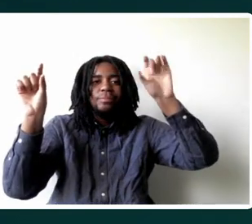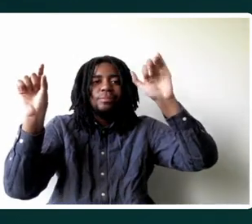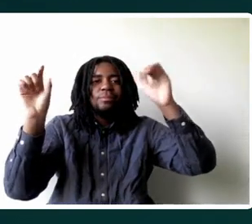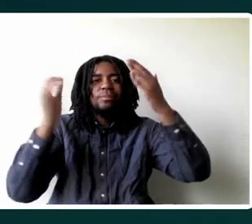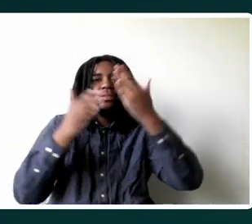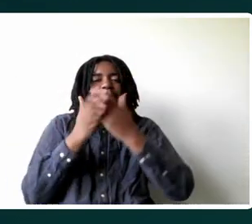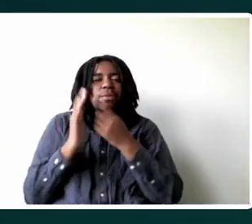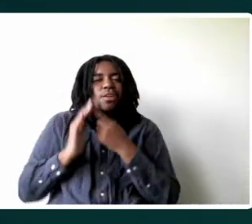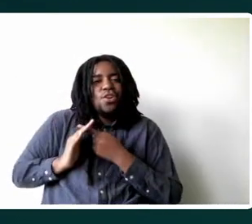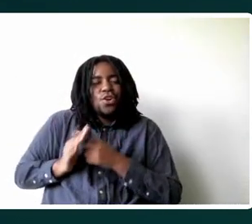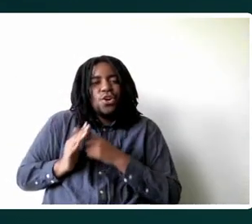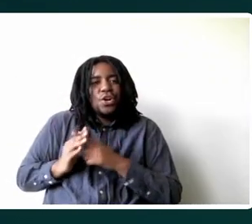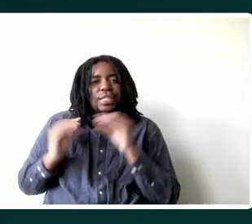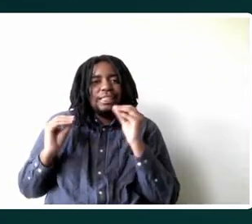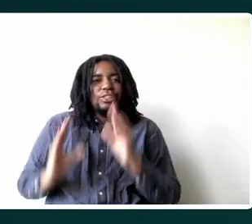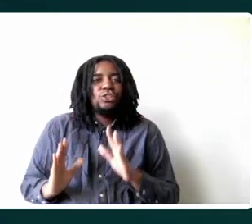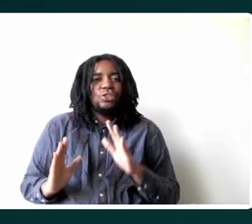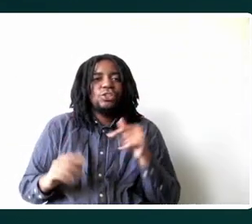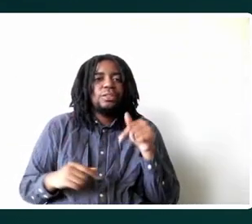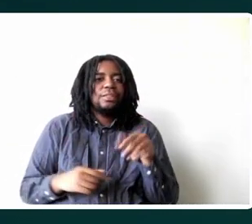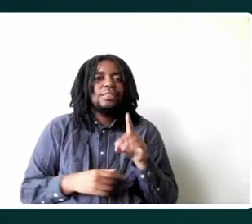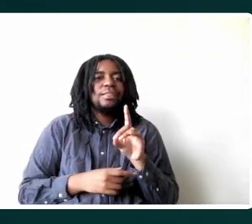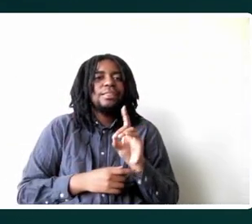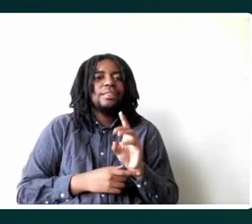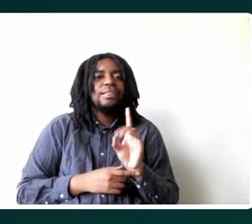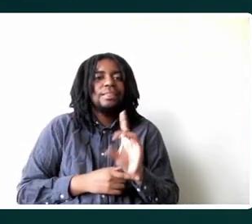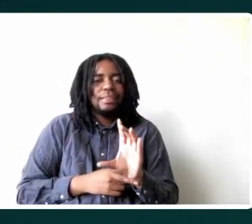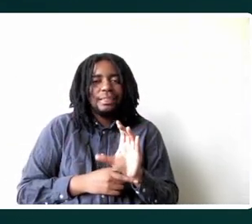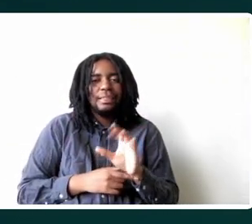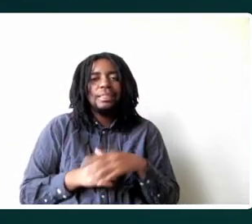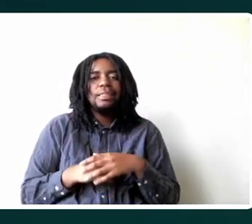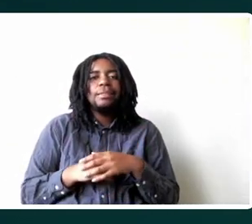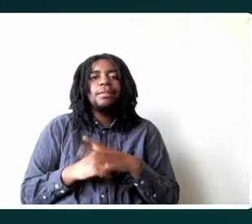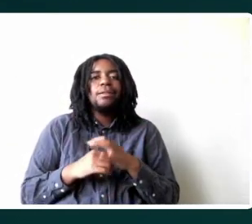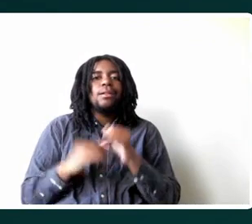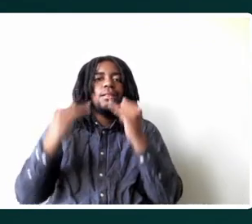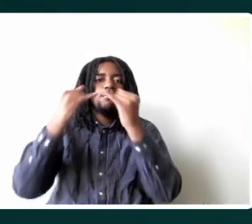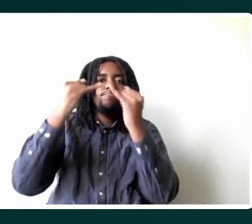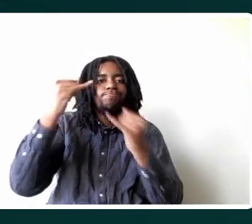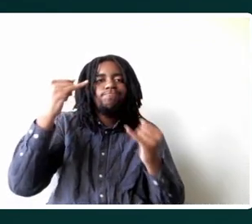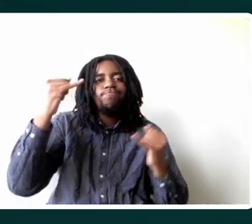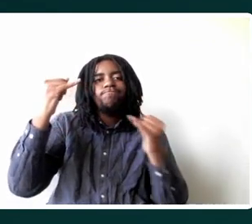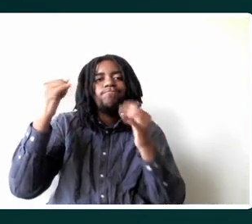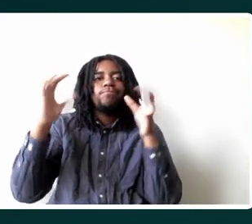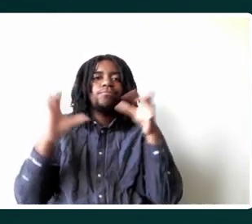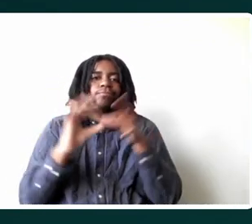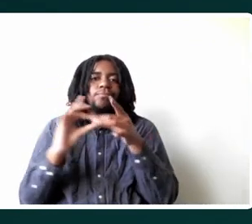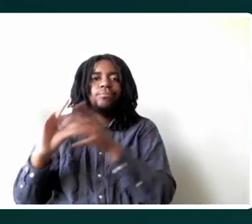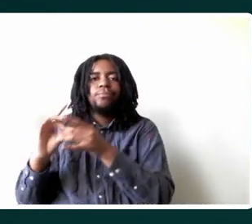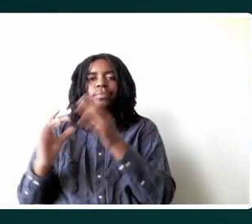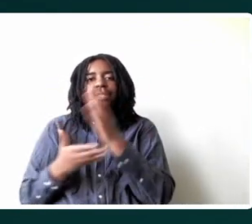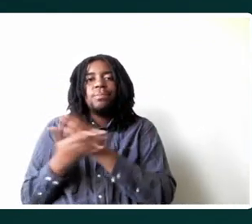Washington. Lines connecting them to some of the institutions that they taught at. And beneath